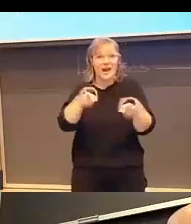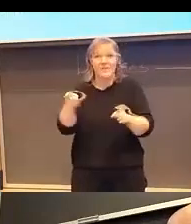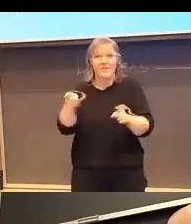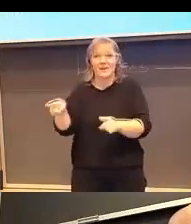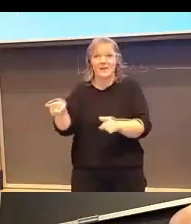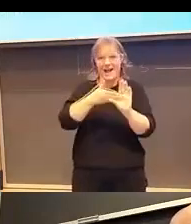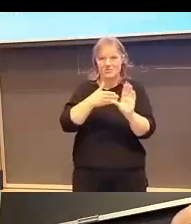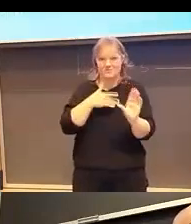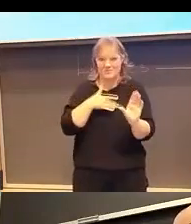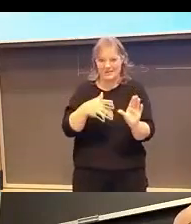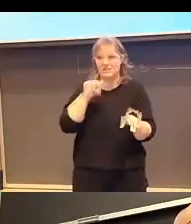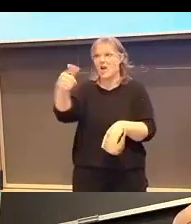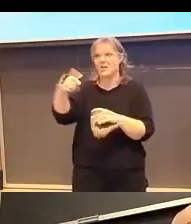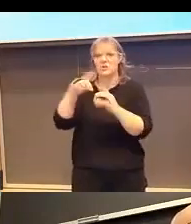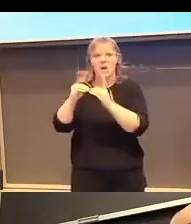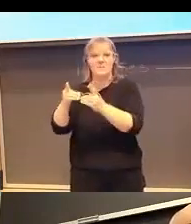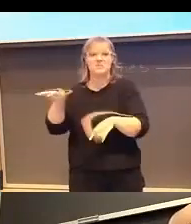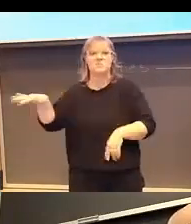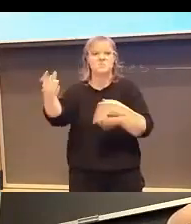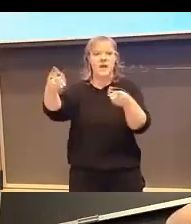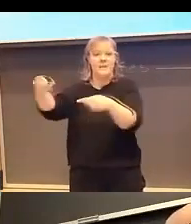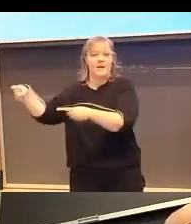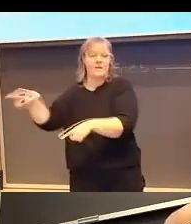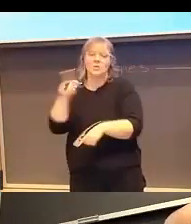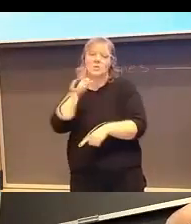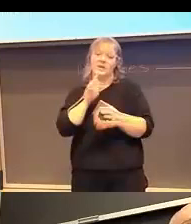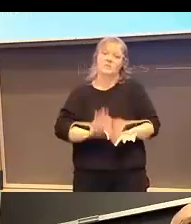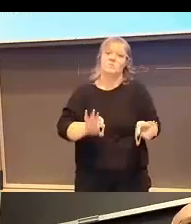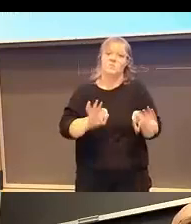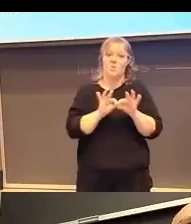lot of it happens in other departments uh so it's really important I think that we all get a chance